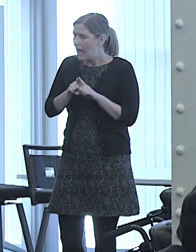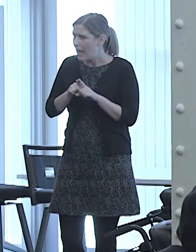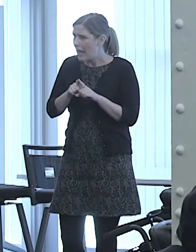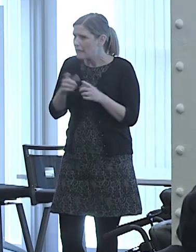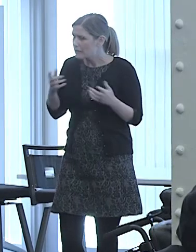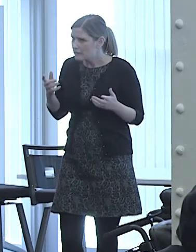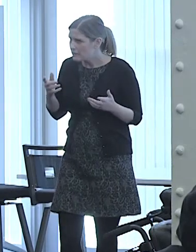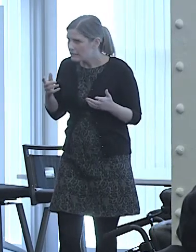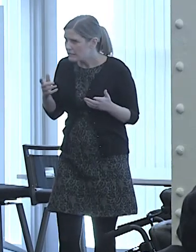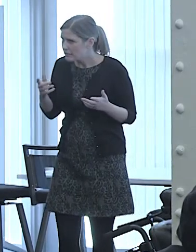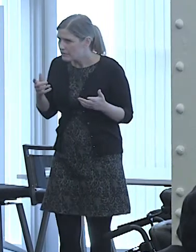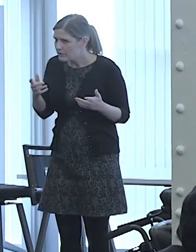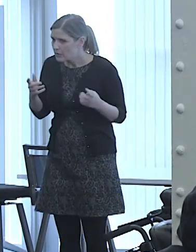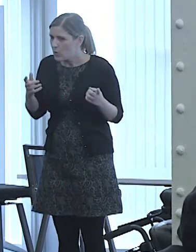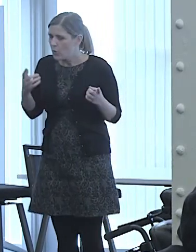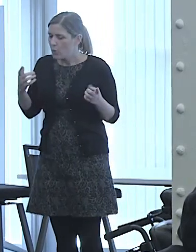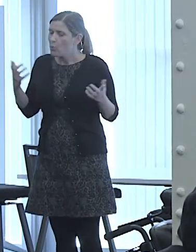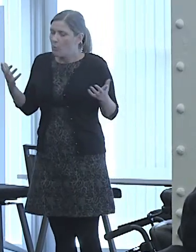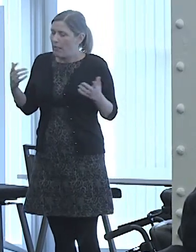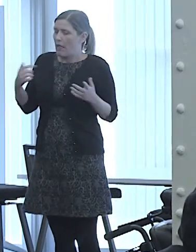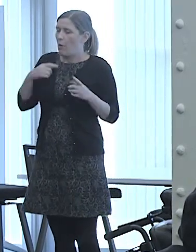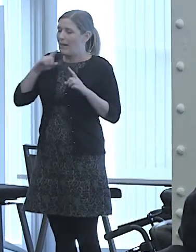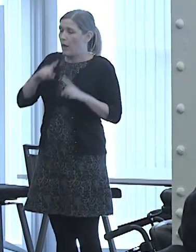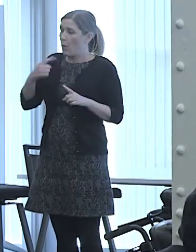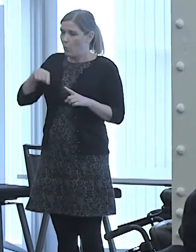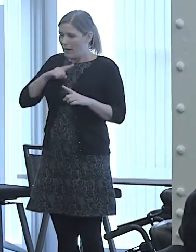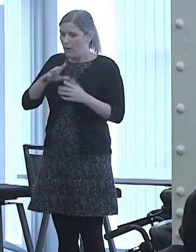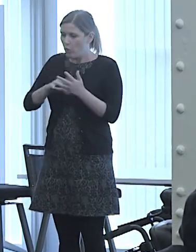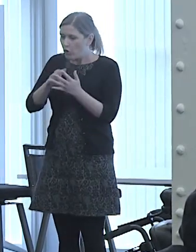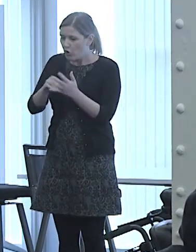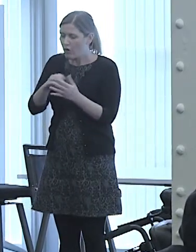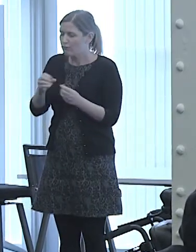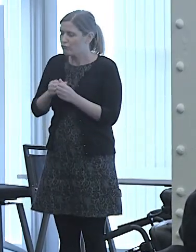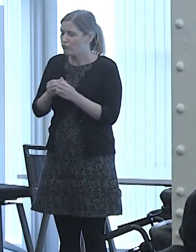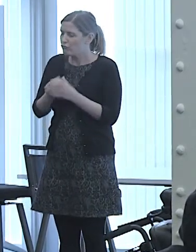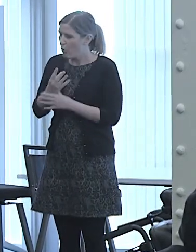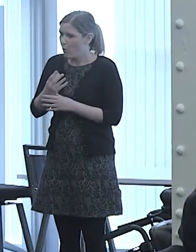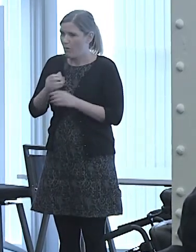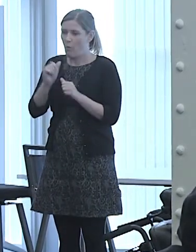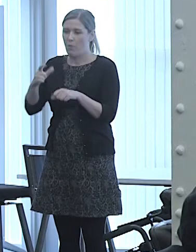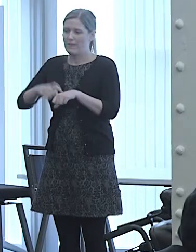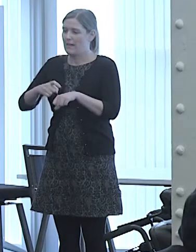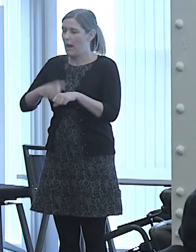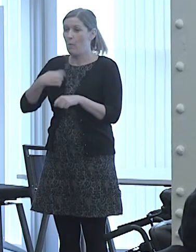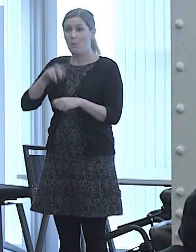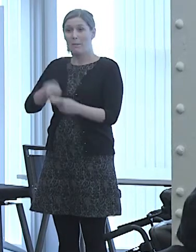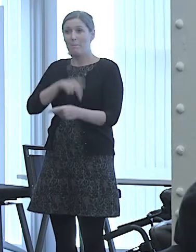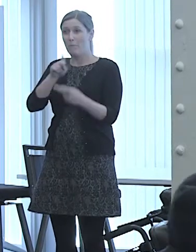And so what I say is we are all learning growing all the time. Nobody is perfect. So I spent a lot of time in activism spaces